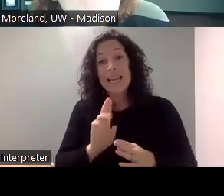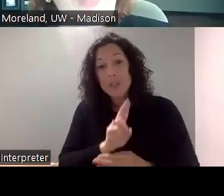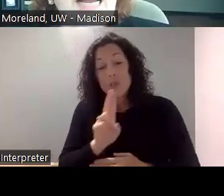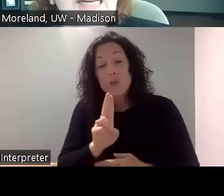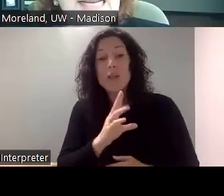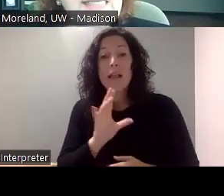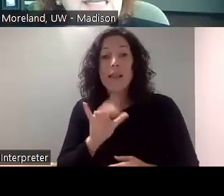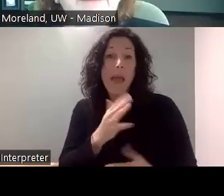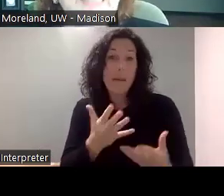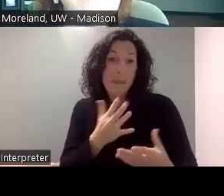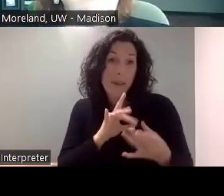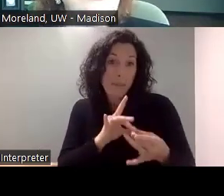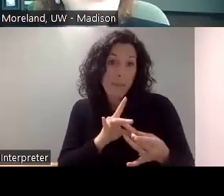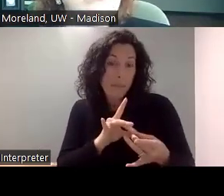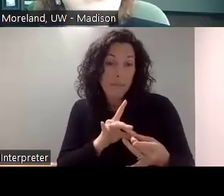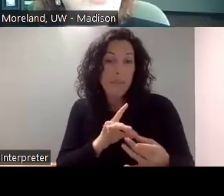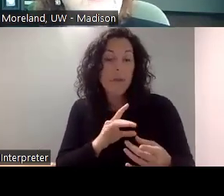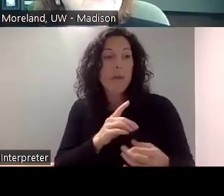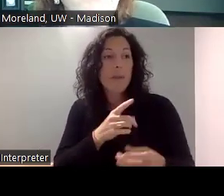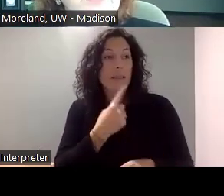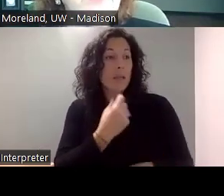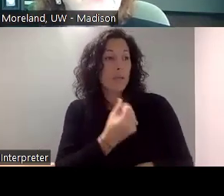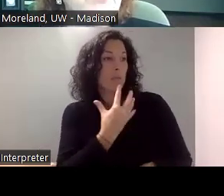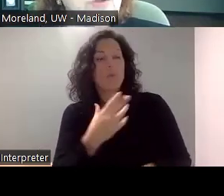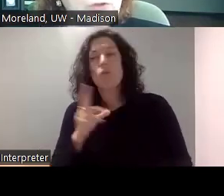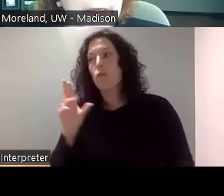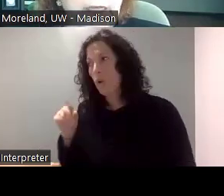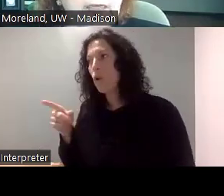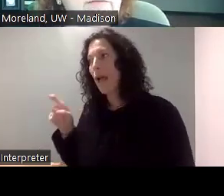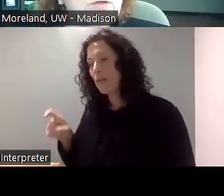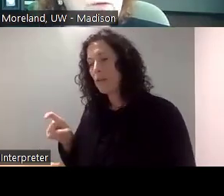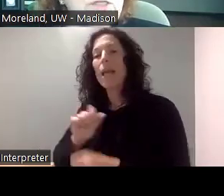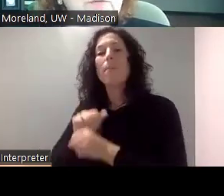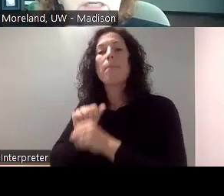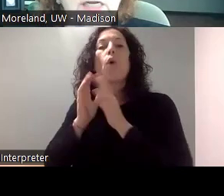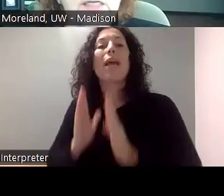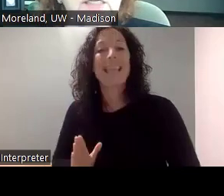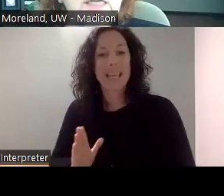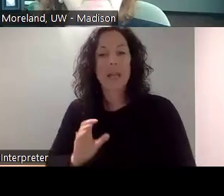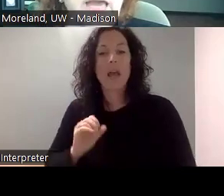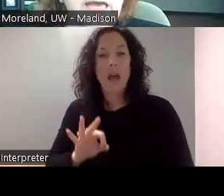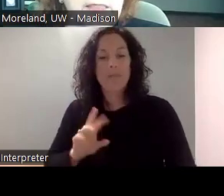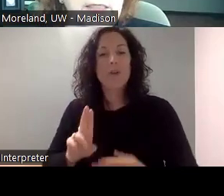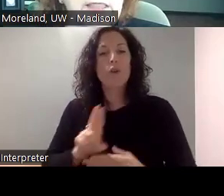but they sent it back and said, "No, she has to be an employee of the University of Wisconsin in Madison."